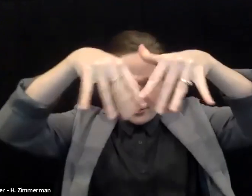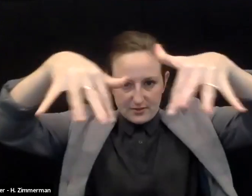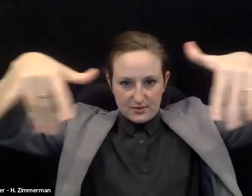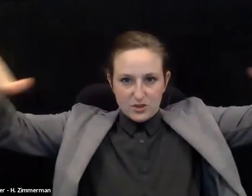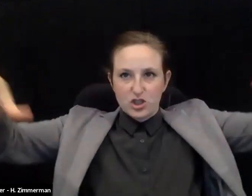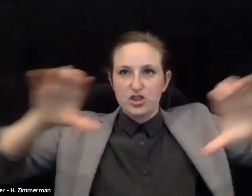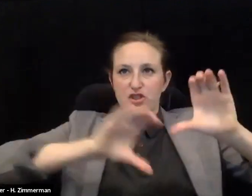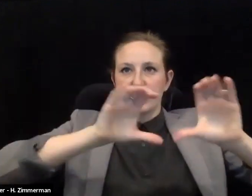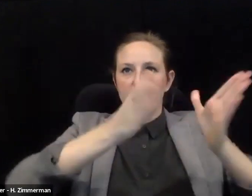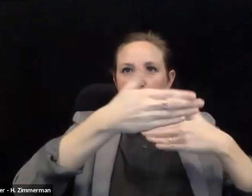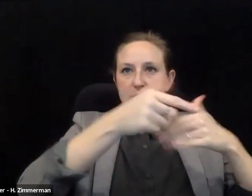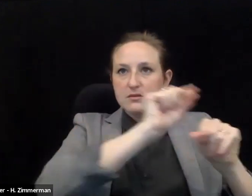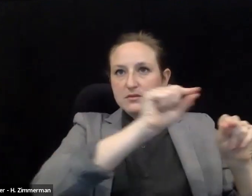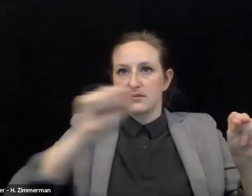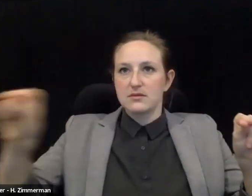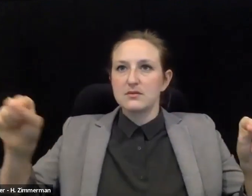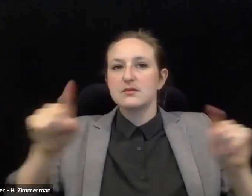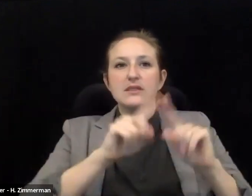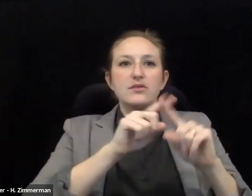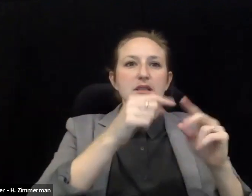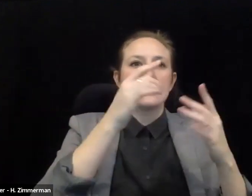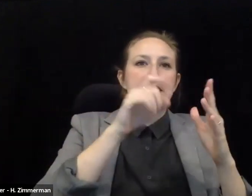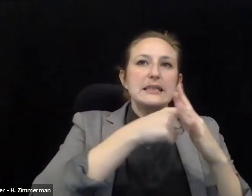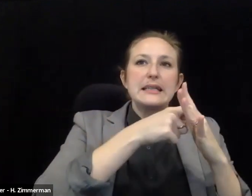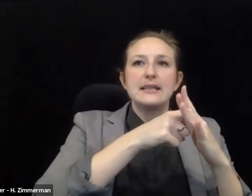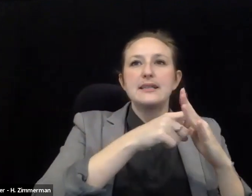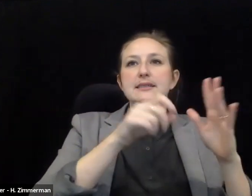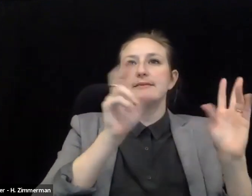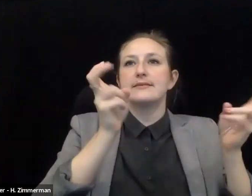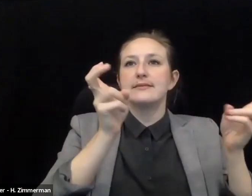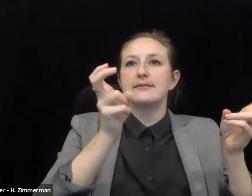Based around interest top kind of key like topics of interest, depending on what the